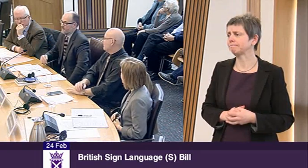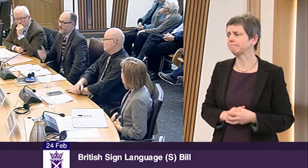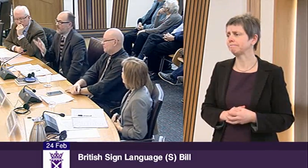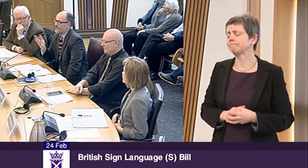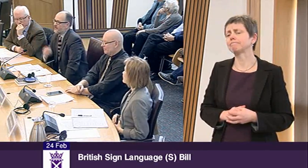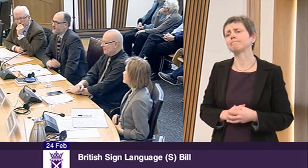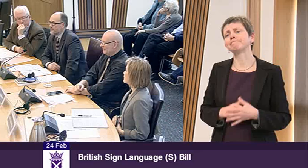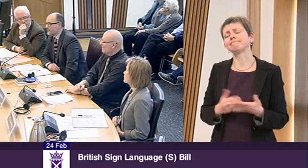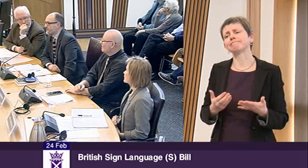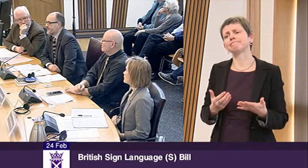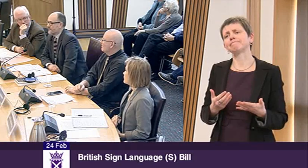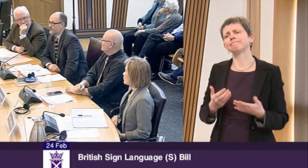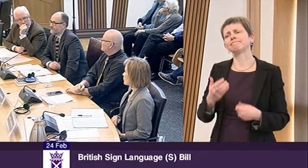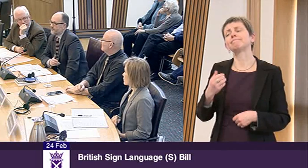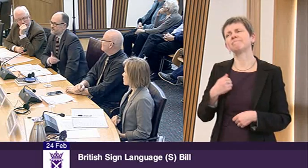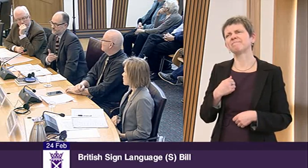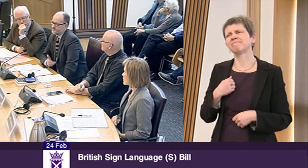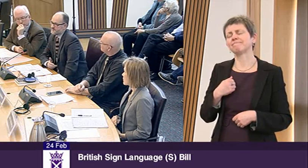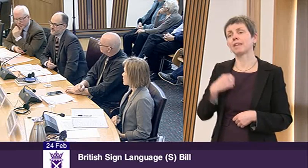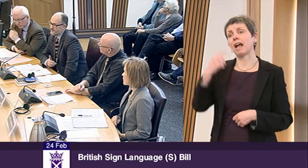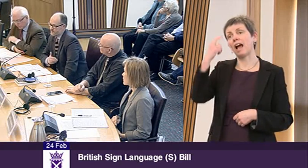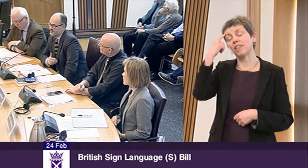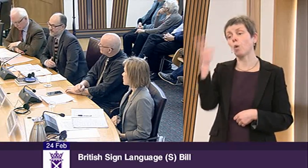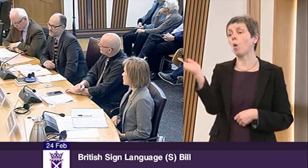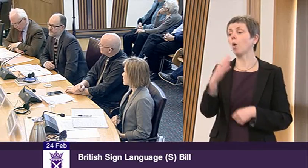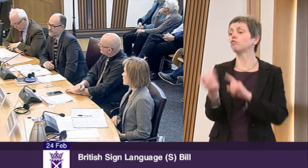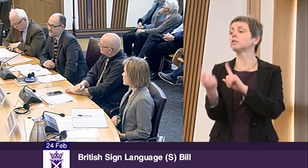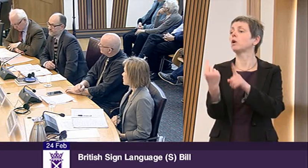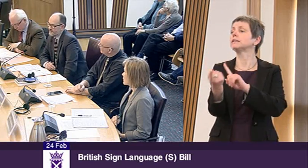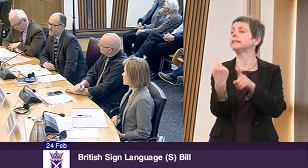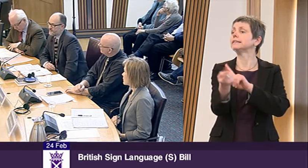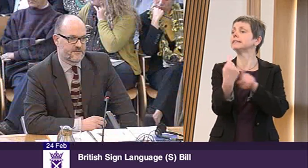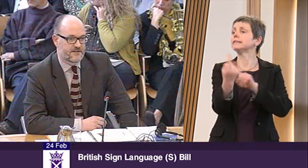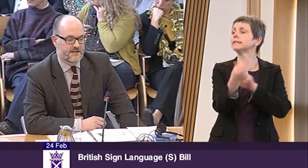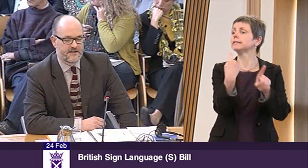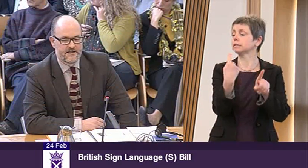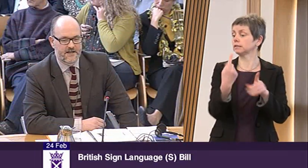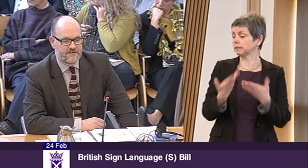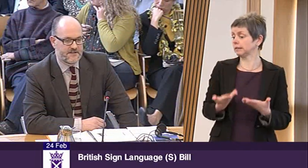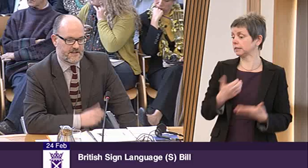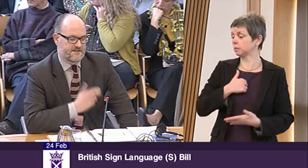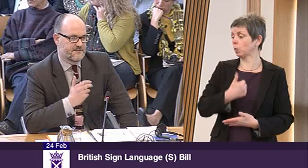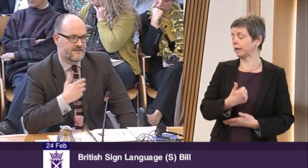Professor Turner: All the responses that the witnesses gave earlier indicated that they